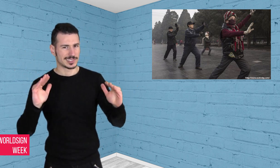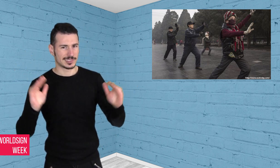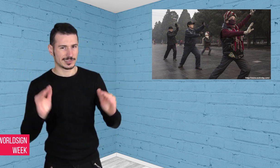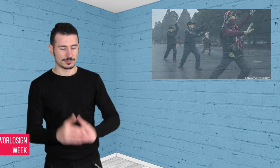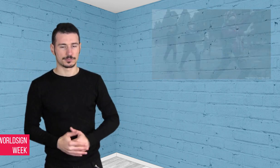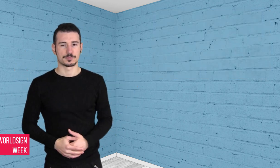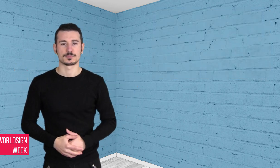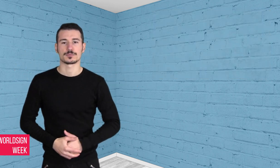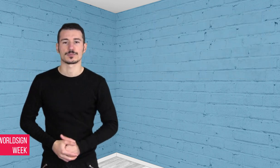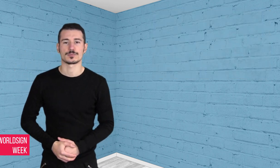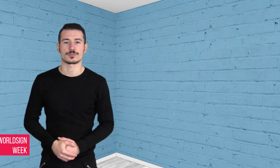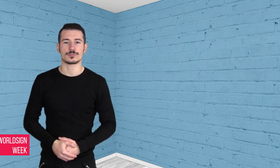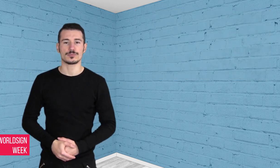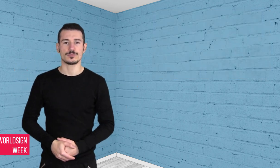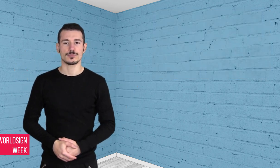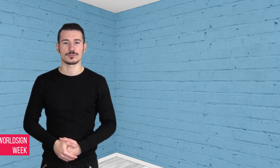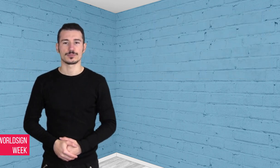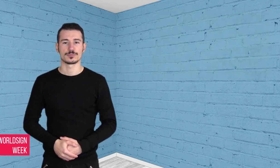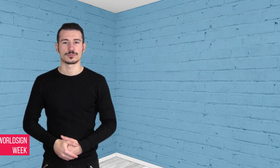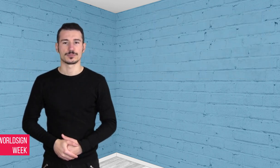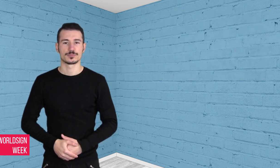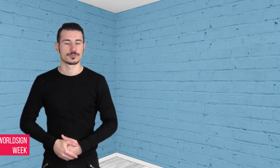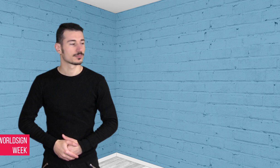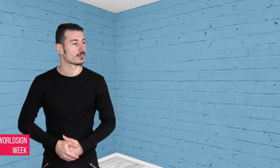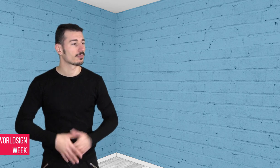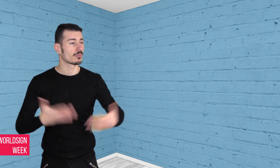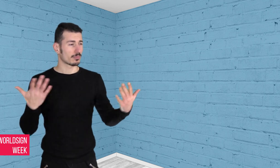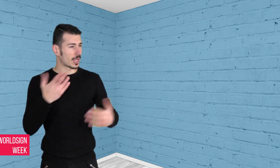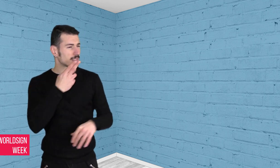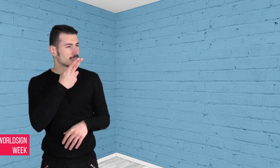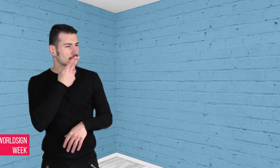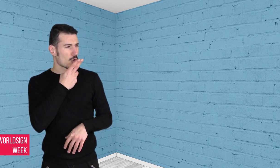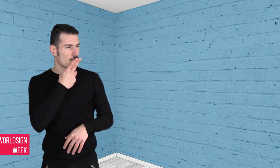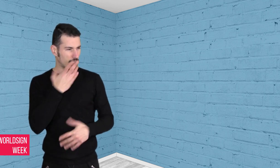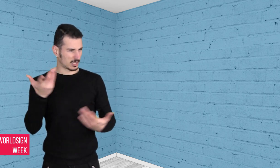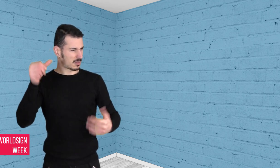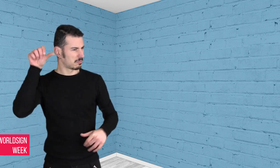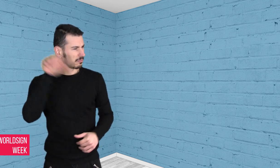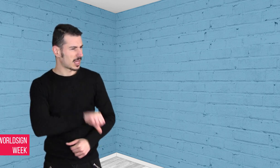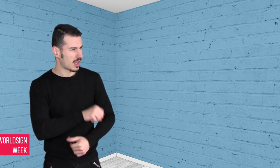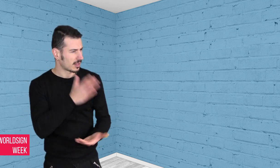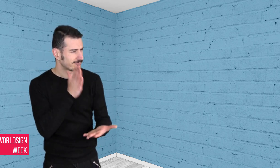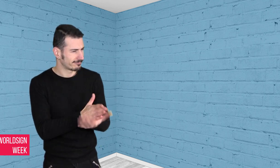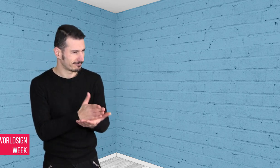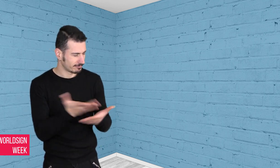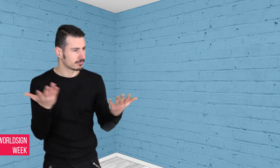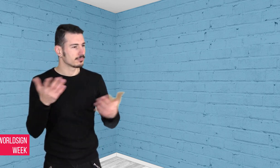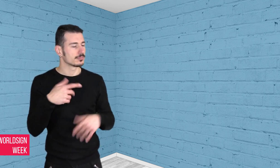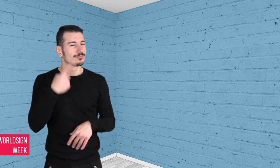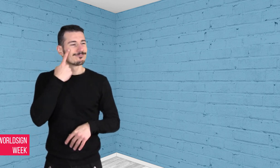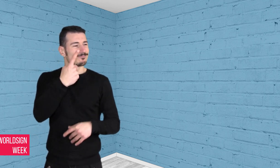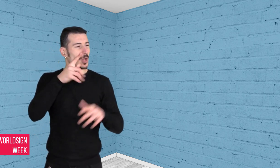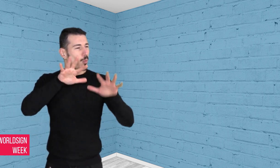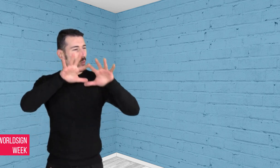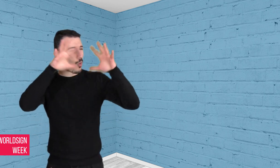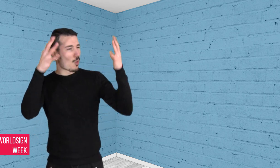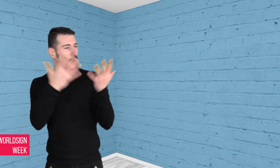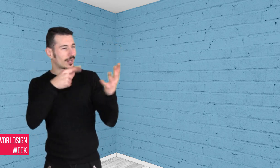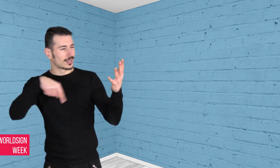China is trying to tackle this problem. Smoking is bad for you, it’s a fact.